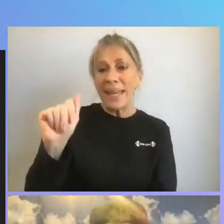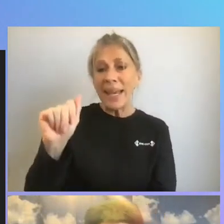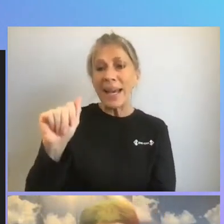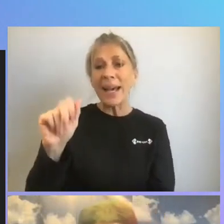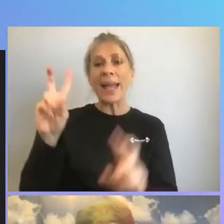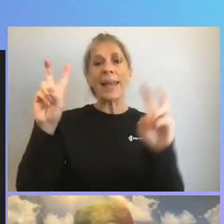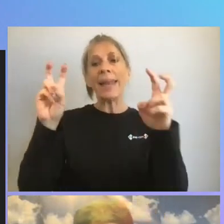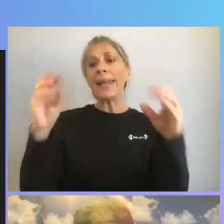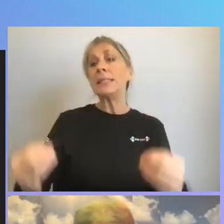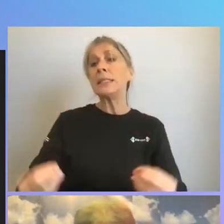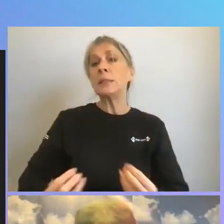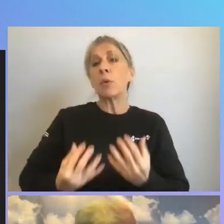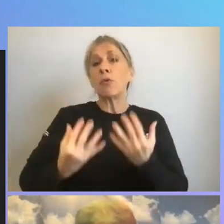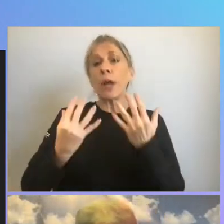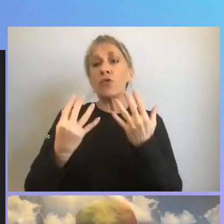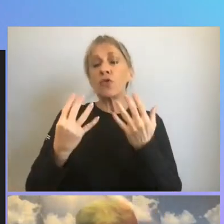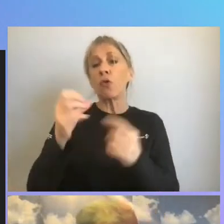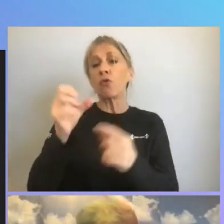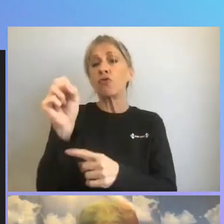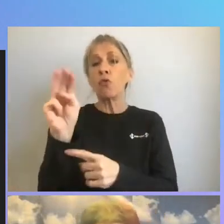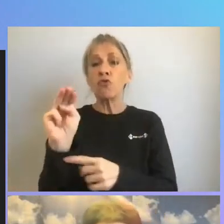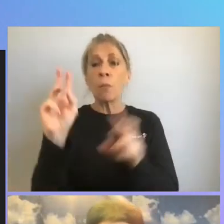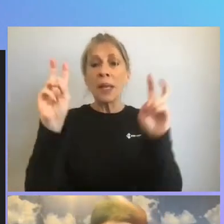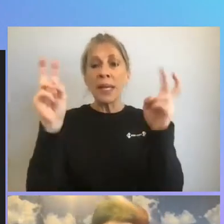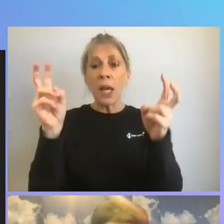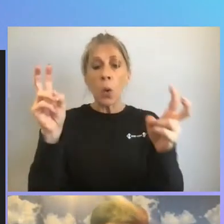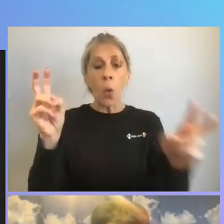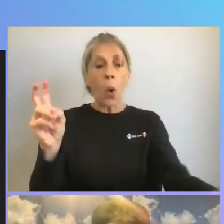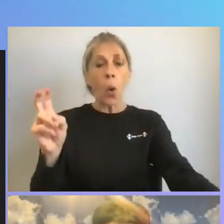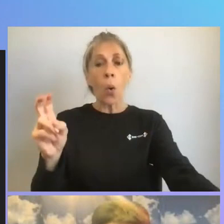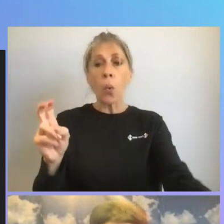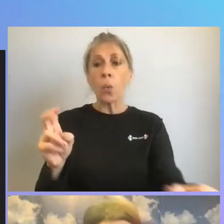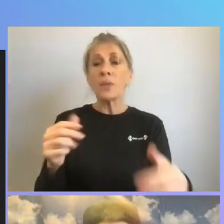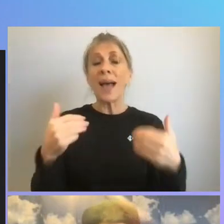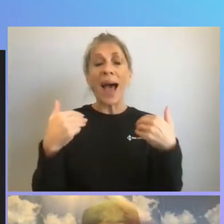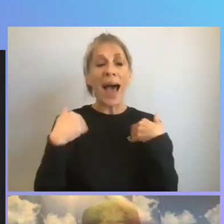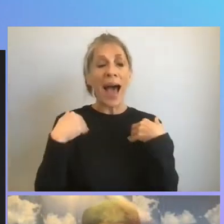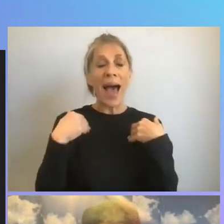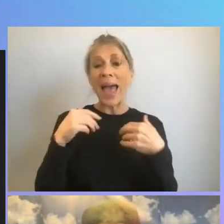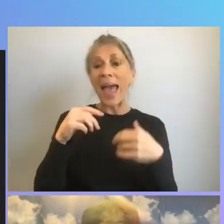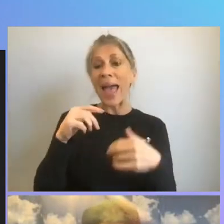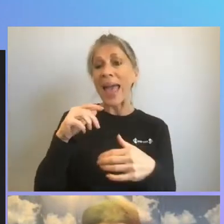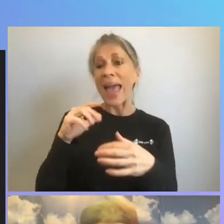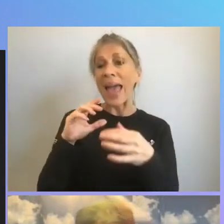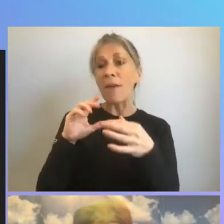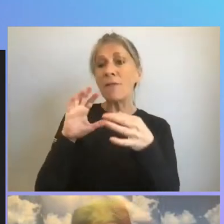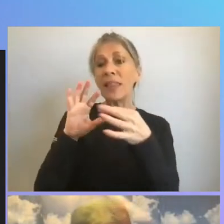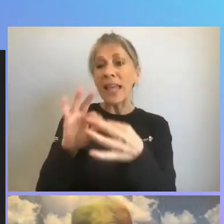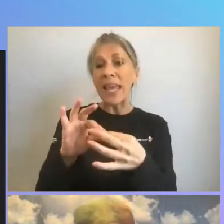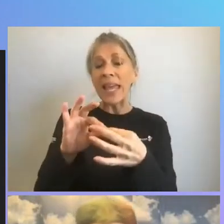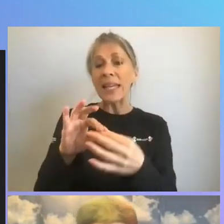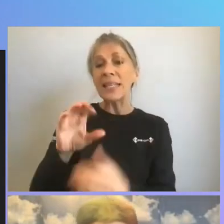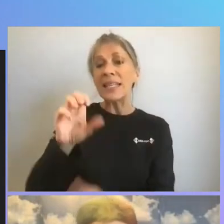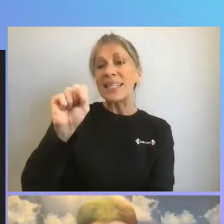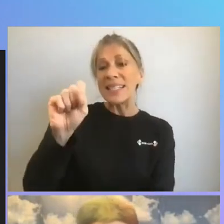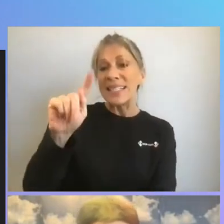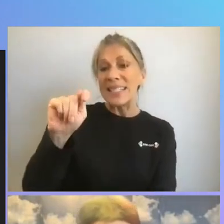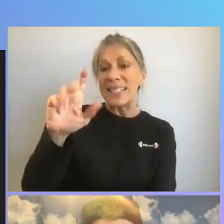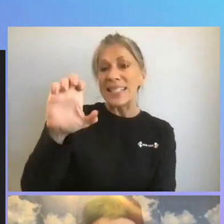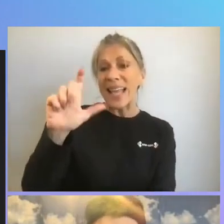uh, social media quotes I have linked on my resource page, uh,